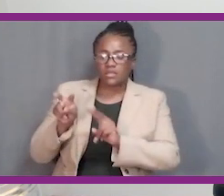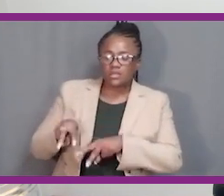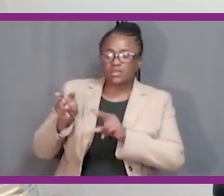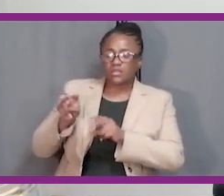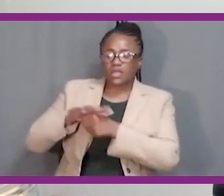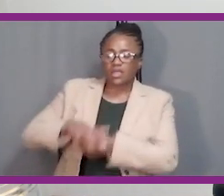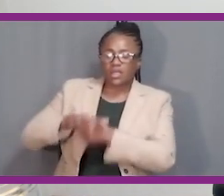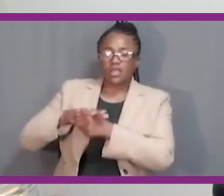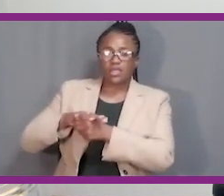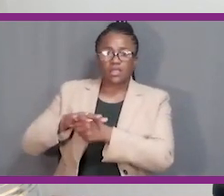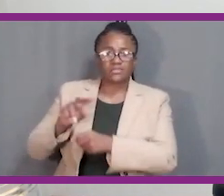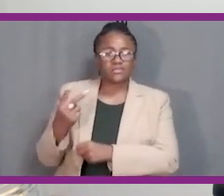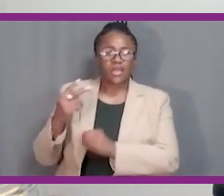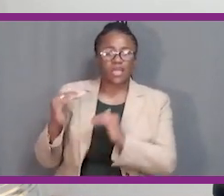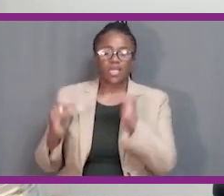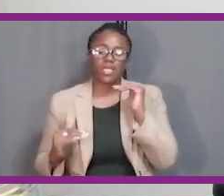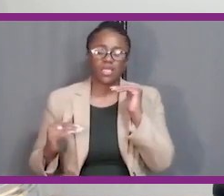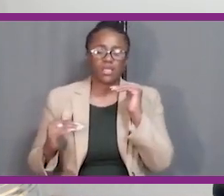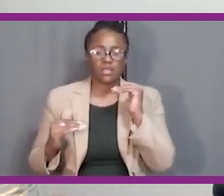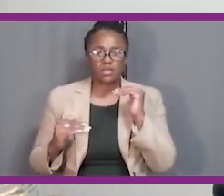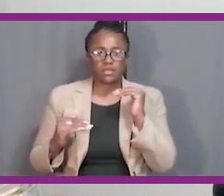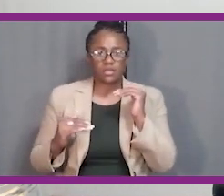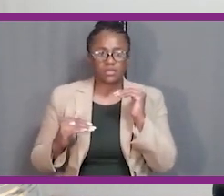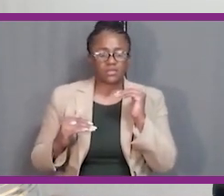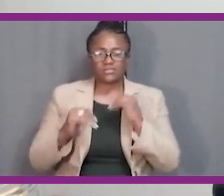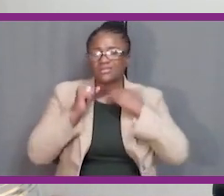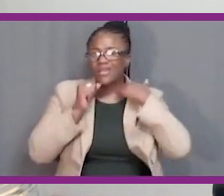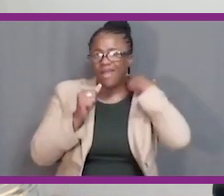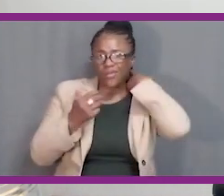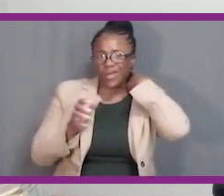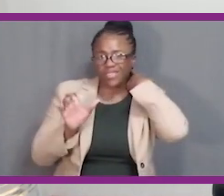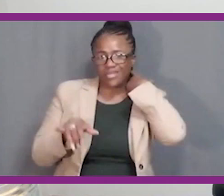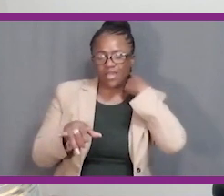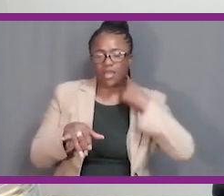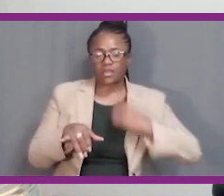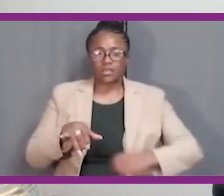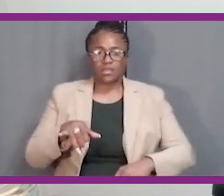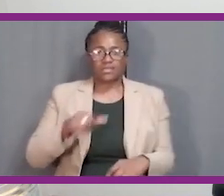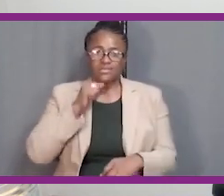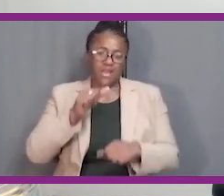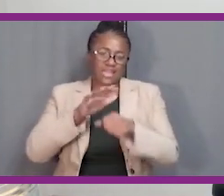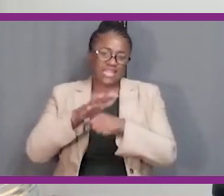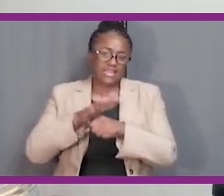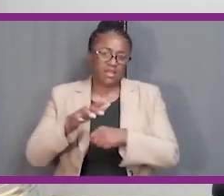That it's not enough just to say, "Oh, well now we have this extra bill or this extra